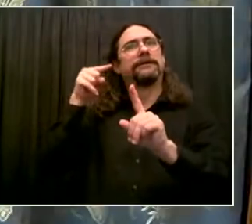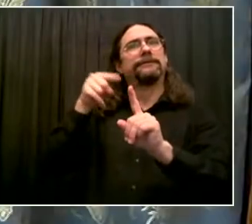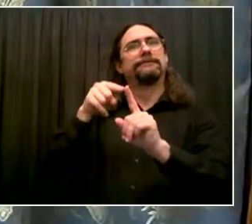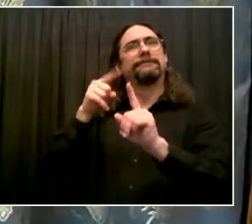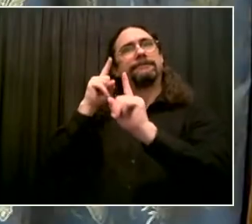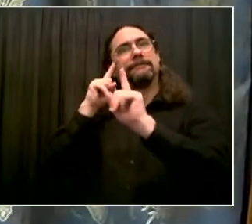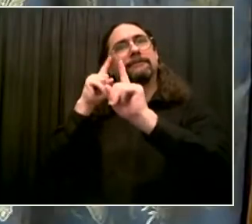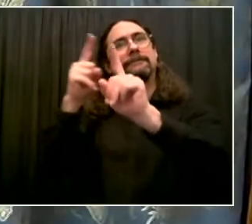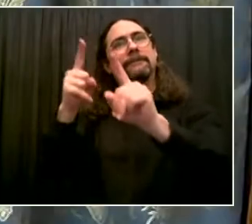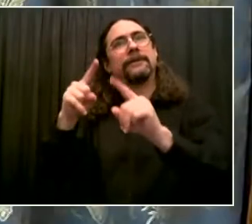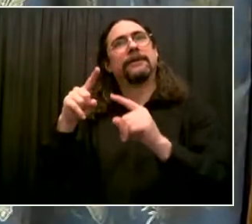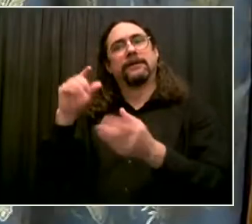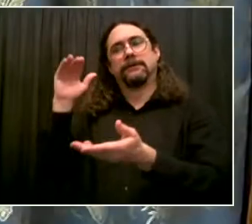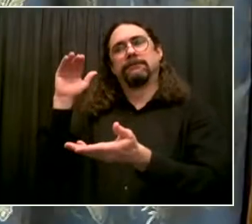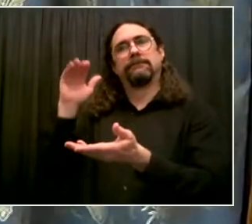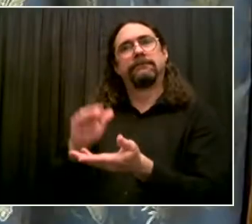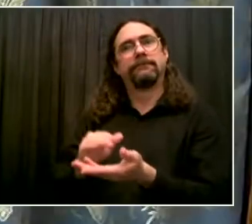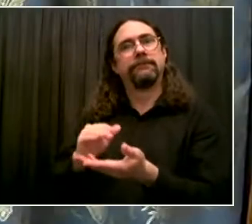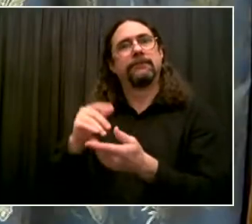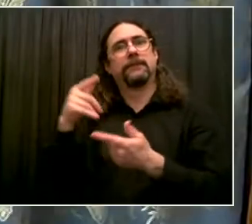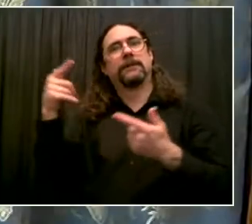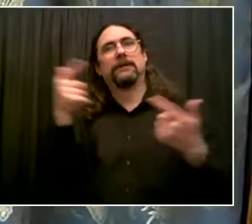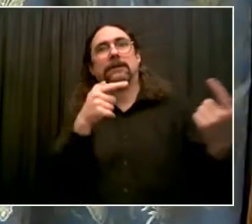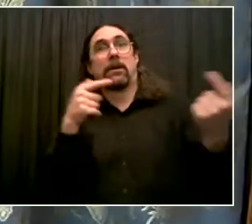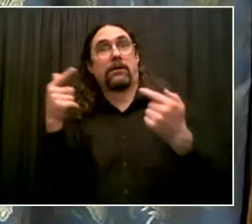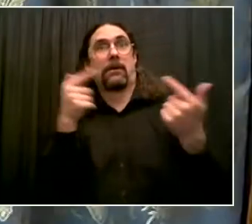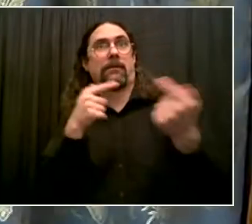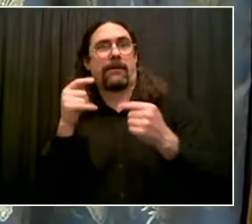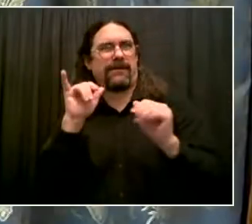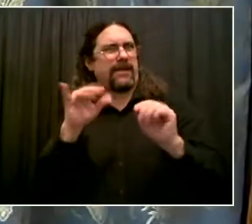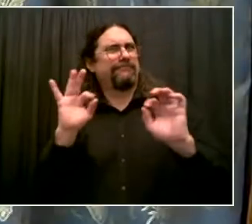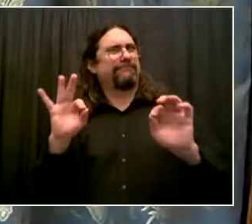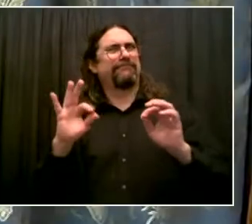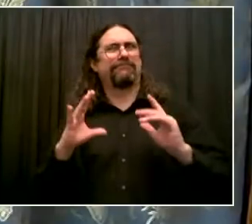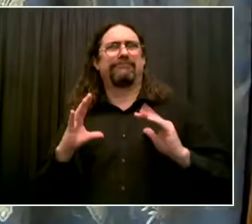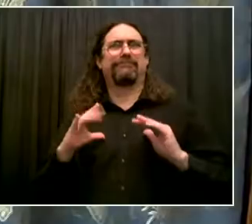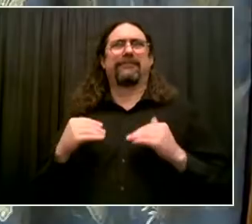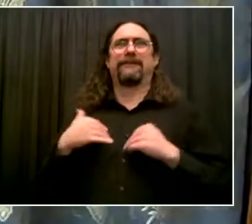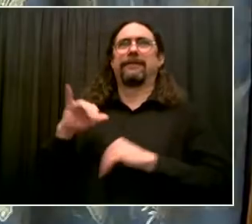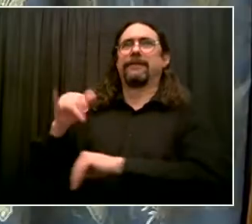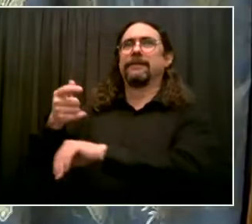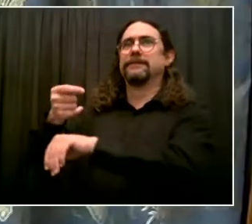QUEENS COUNTY AND WE TEND TO SEE MR. MAYOR YOU ARE TALKING GOING AFTER THE TRACKERS.